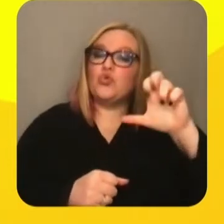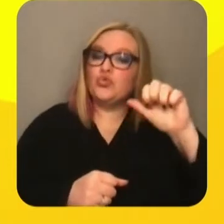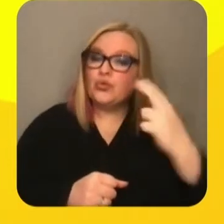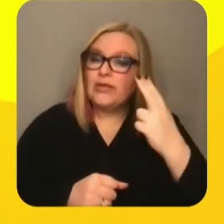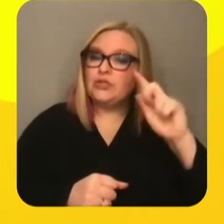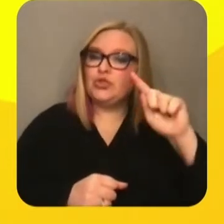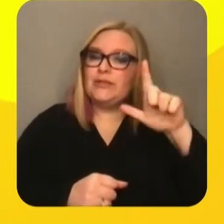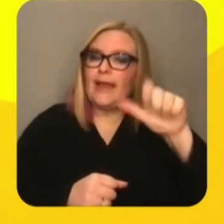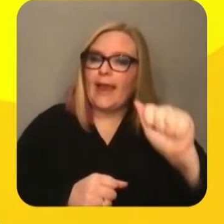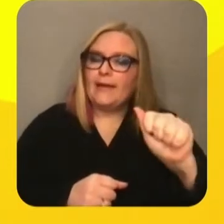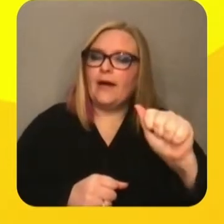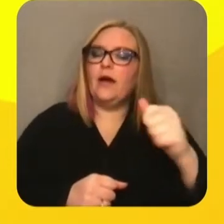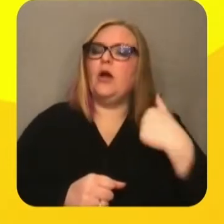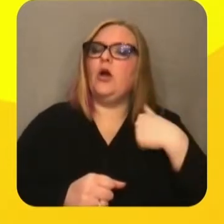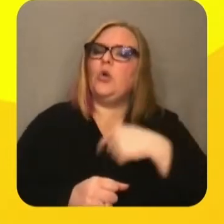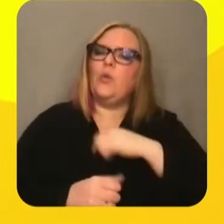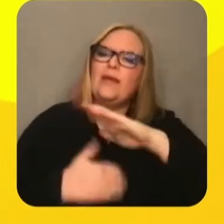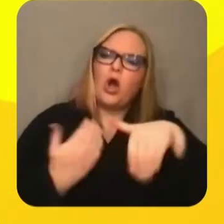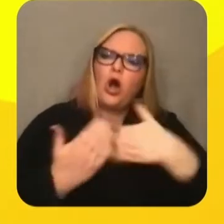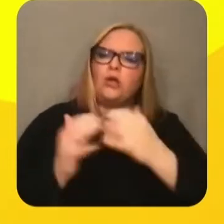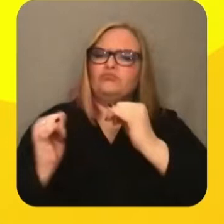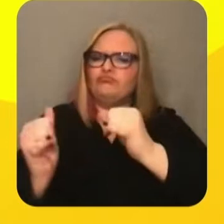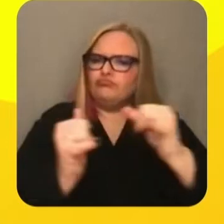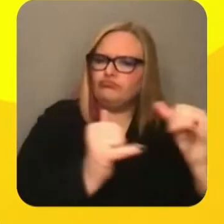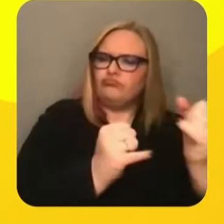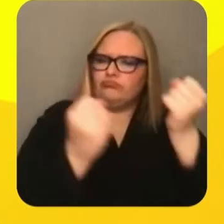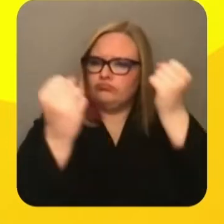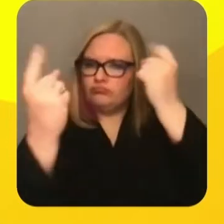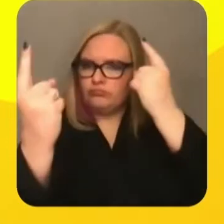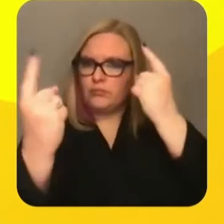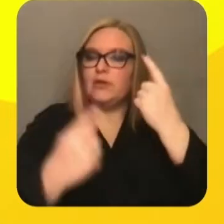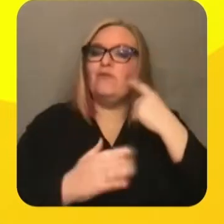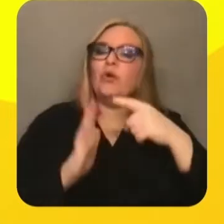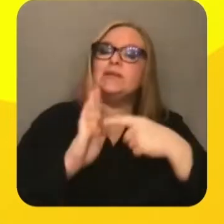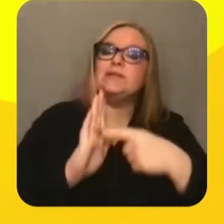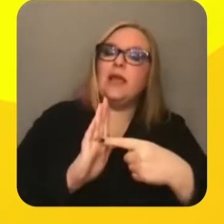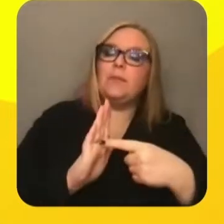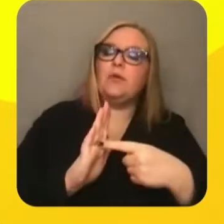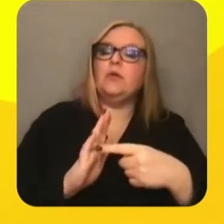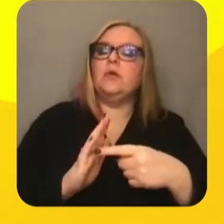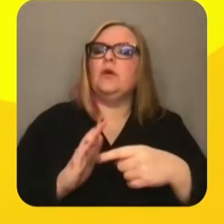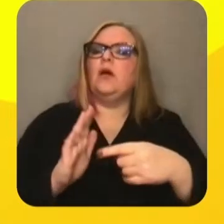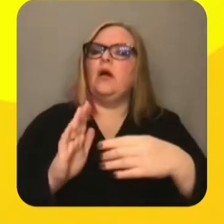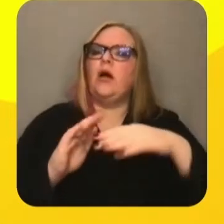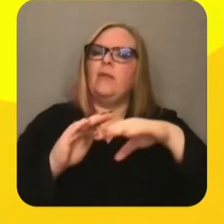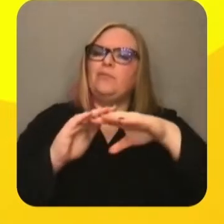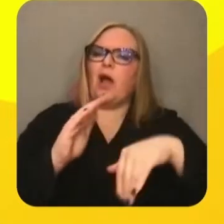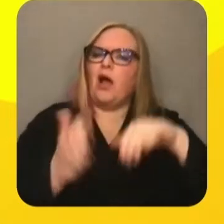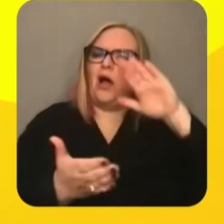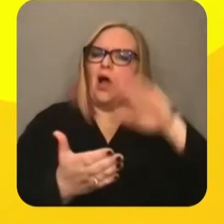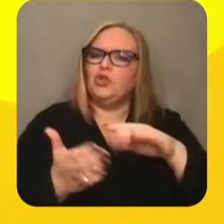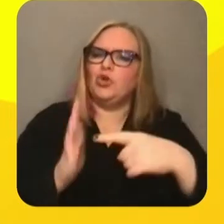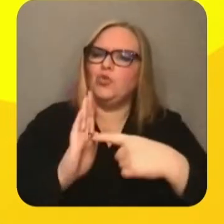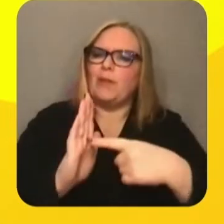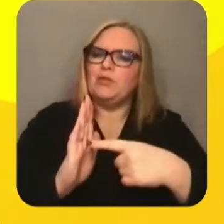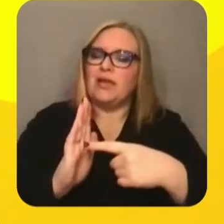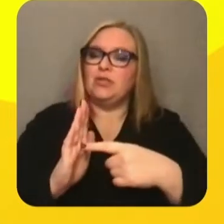all kind of come on the same page with regards to, for example, what does underrepresentation mean in the US versus in Europe?